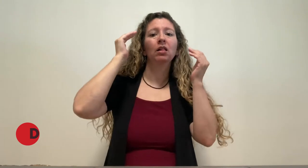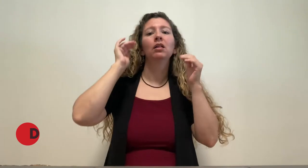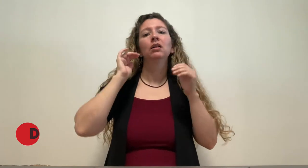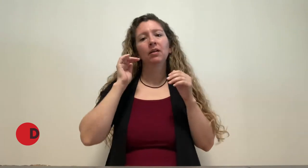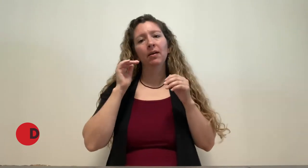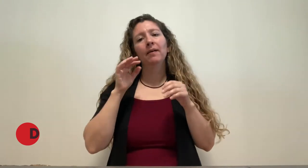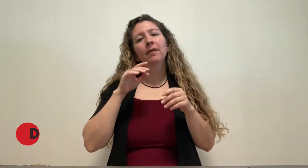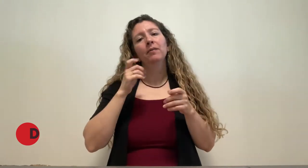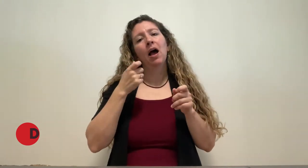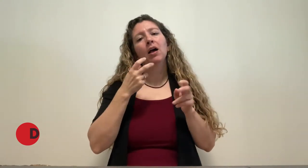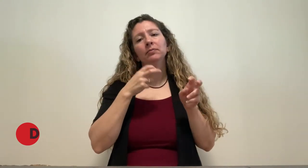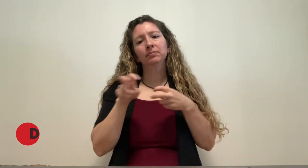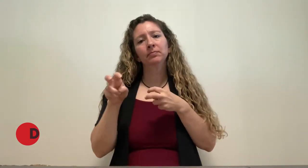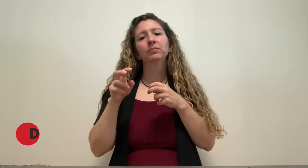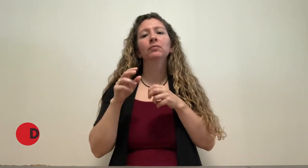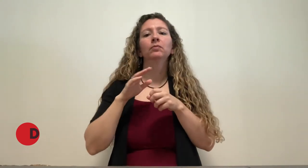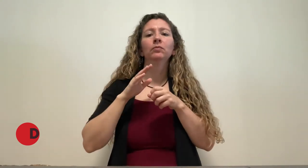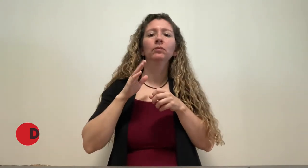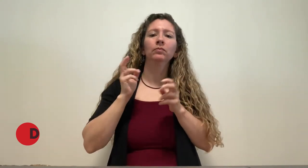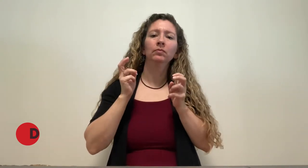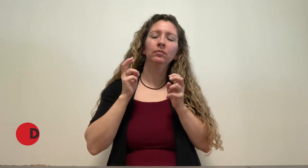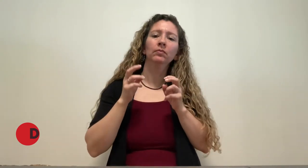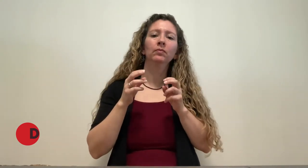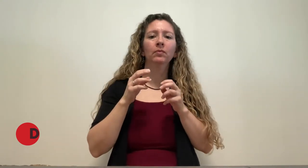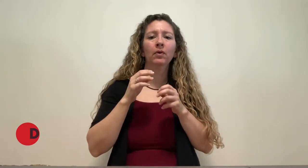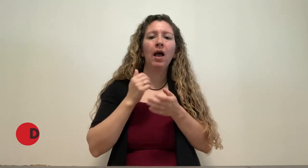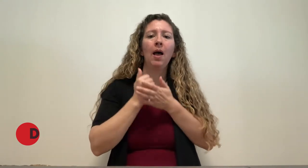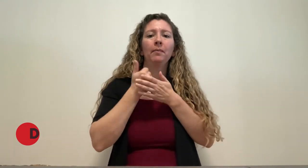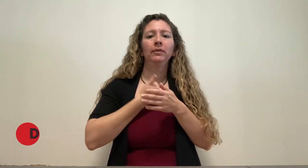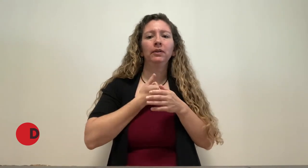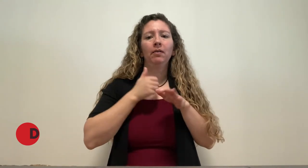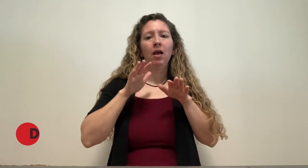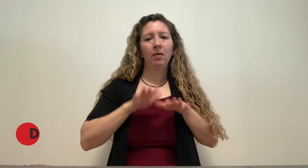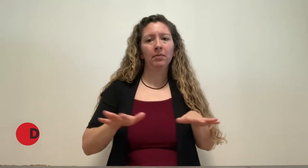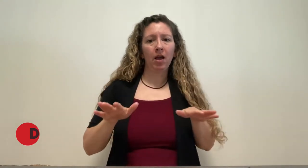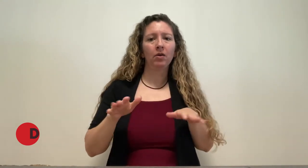you should find some coping strategies to help oneself calm